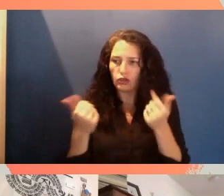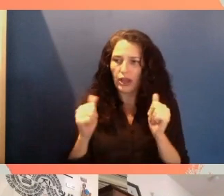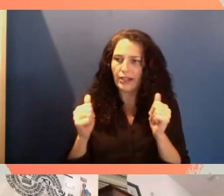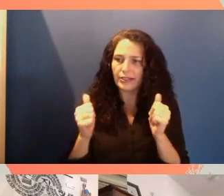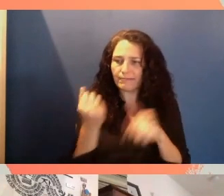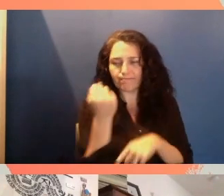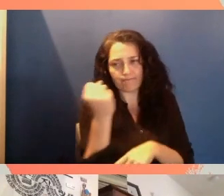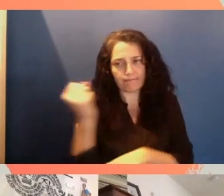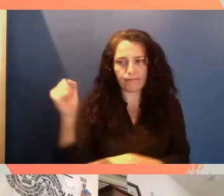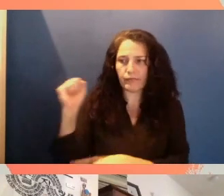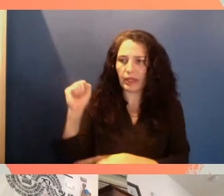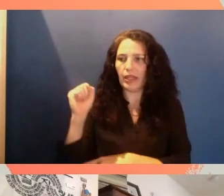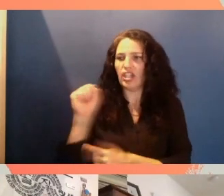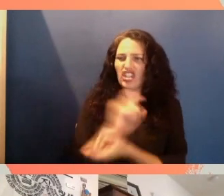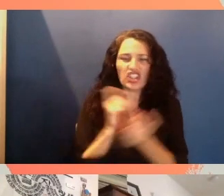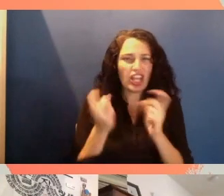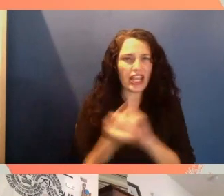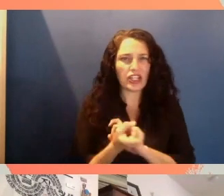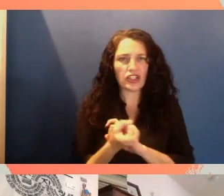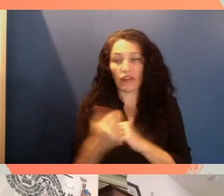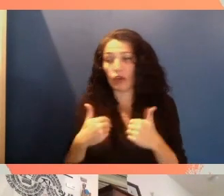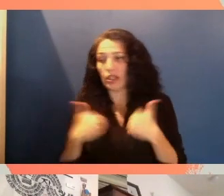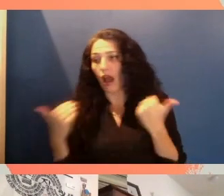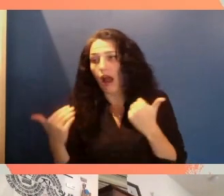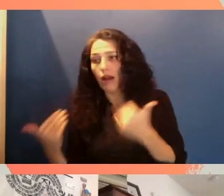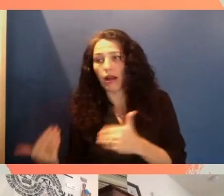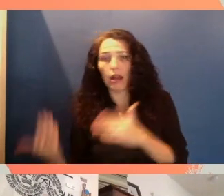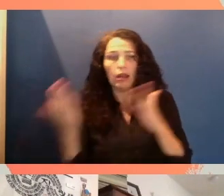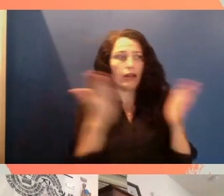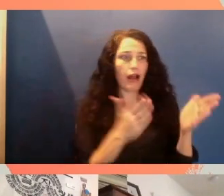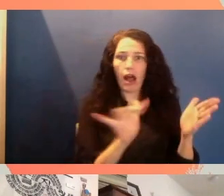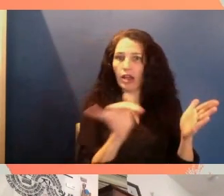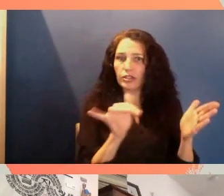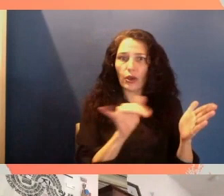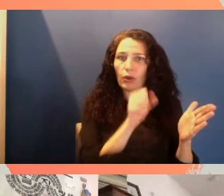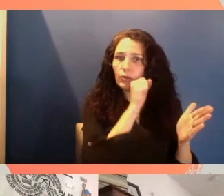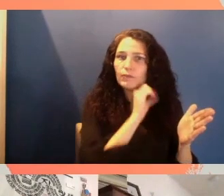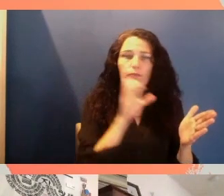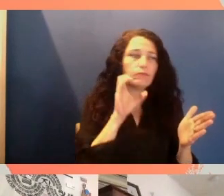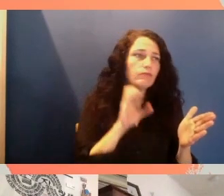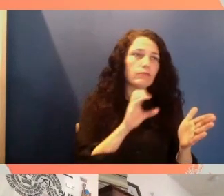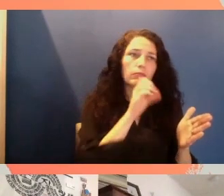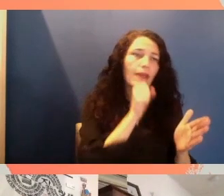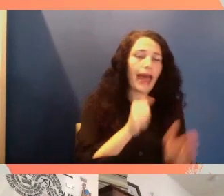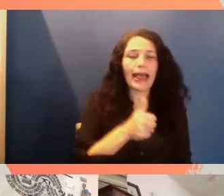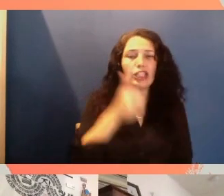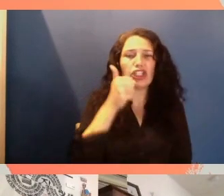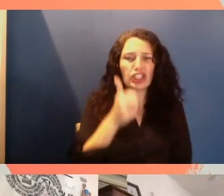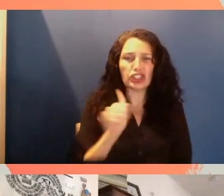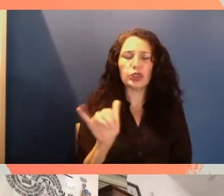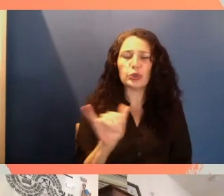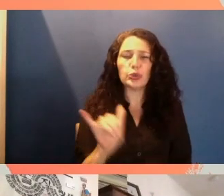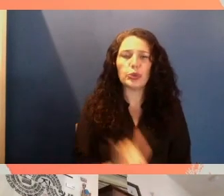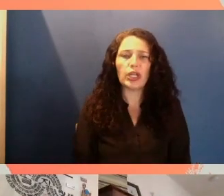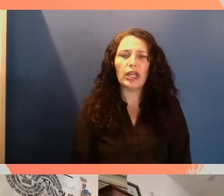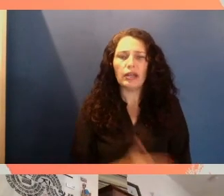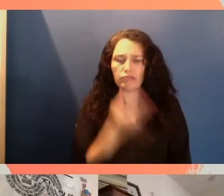from the young people to elders as well, right? So, and to that, I wanted to, and let me just throw in this